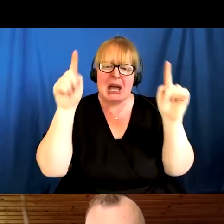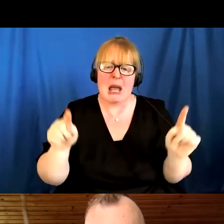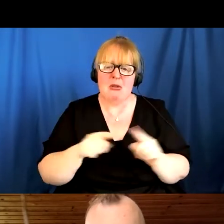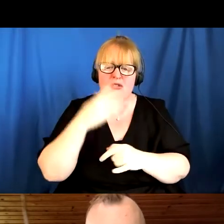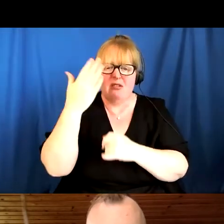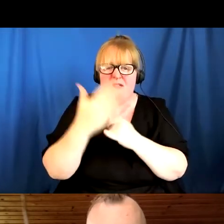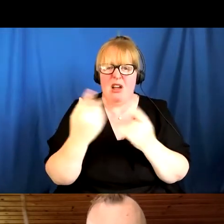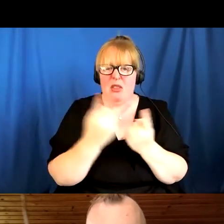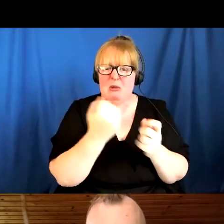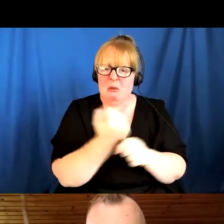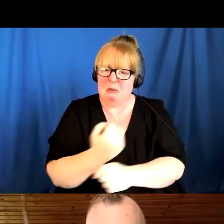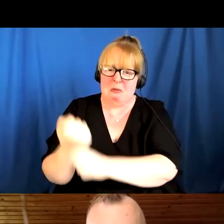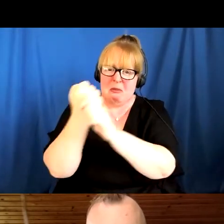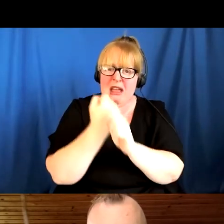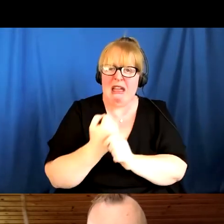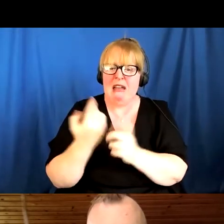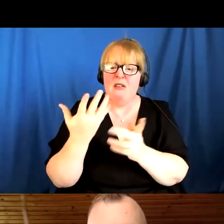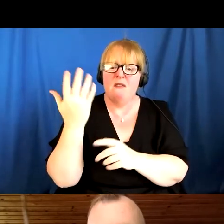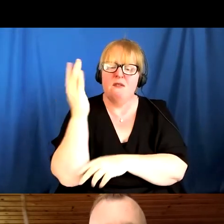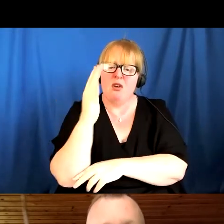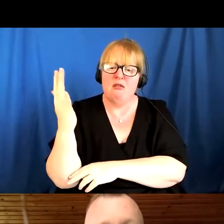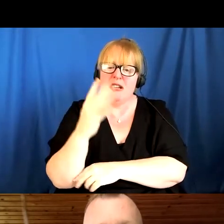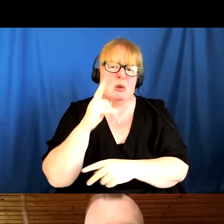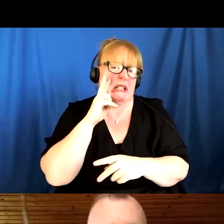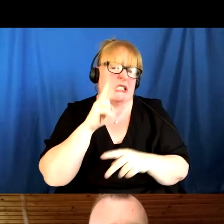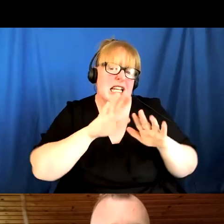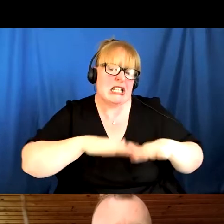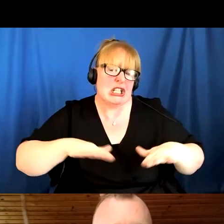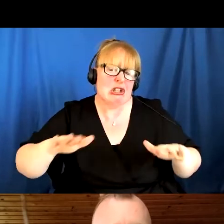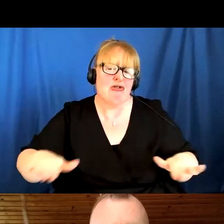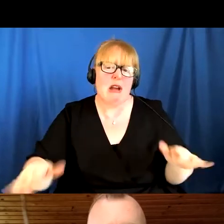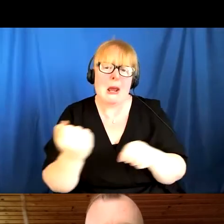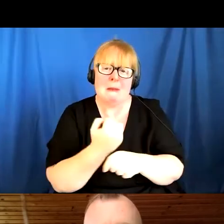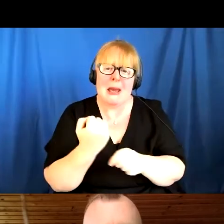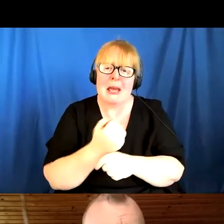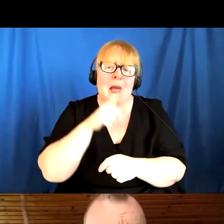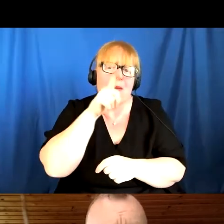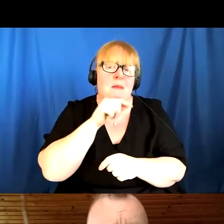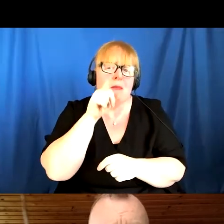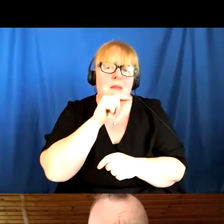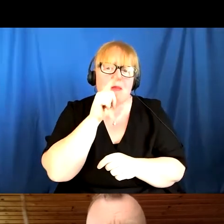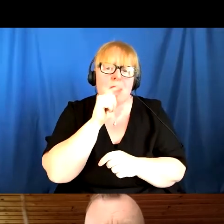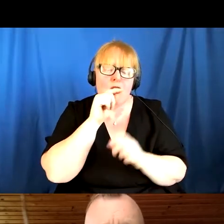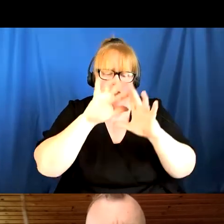And what you can see here is children who are making bird sculptures out of plasticine, which they put on sticks.